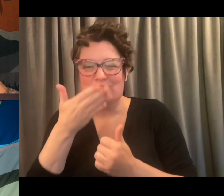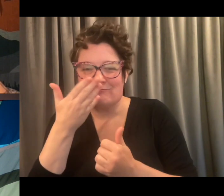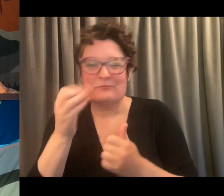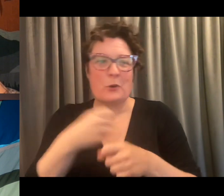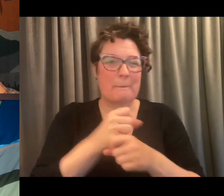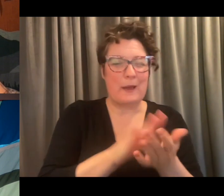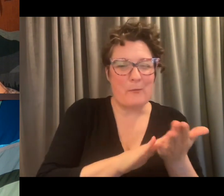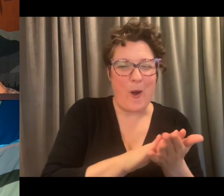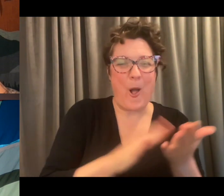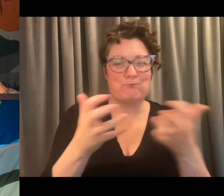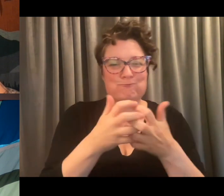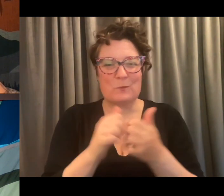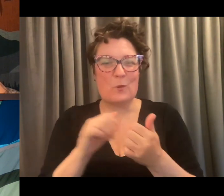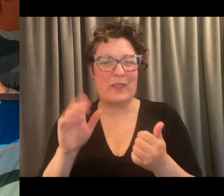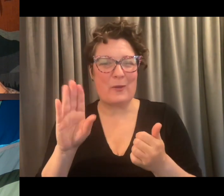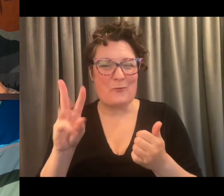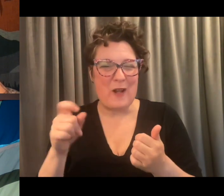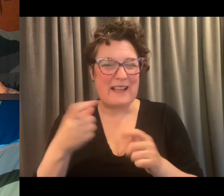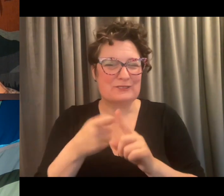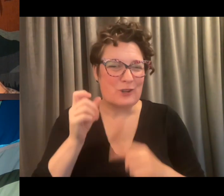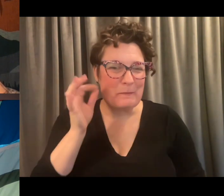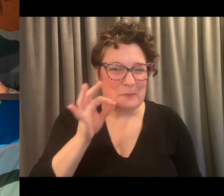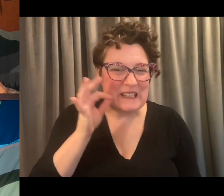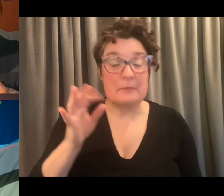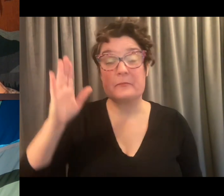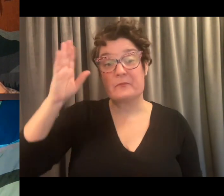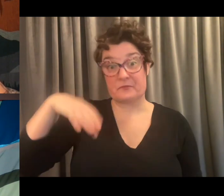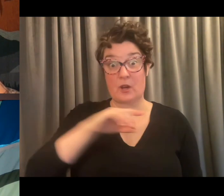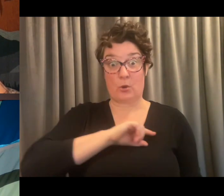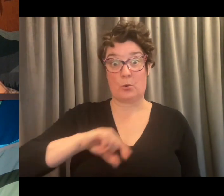And, you know, the queen of Sheba has a lot of stories about her, and